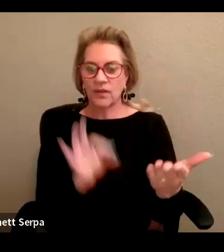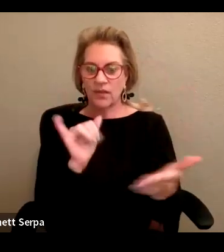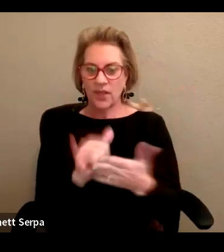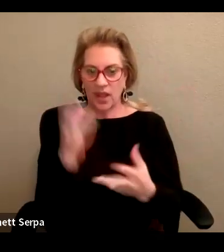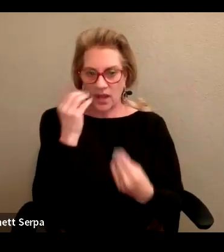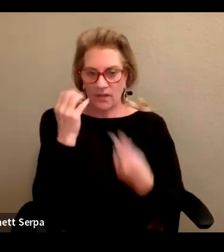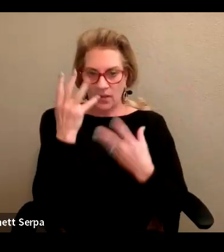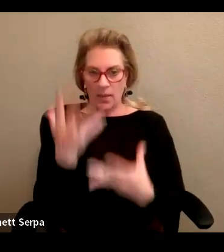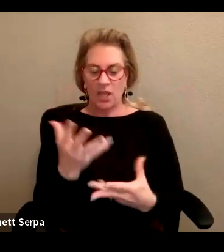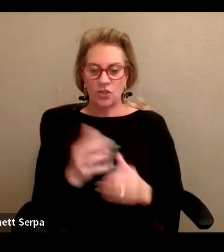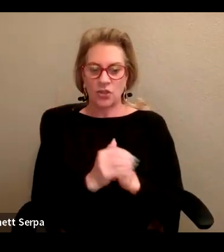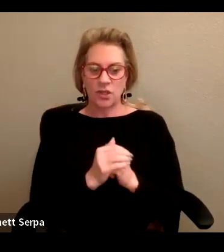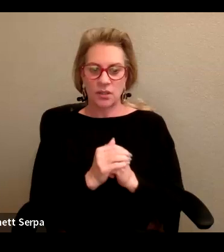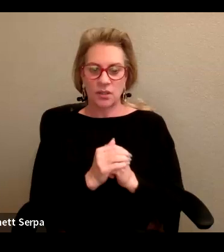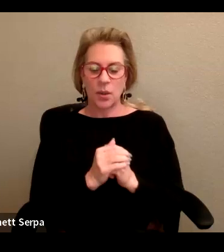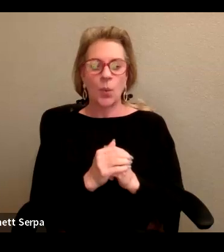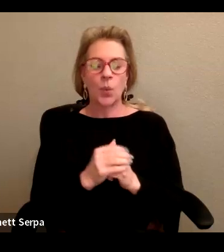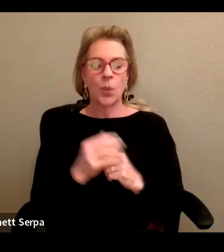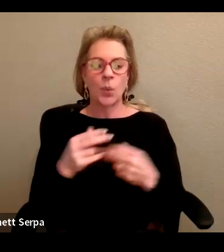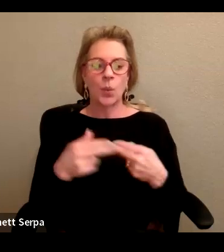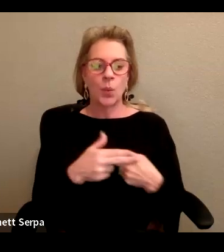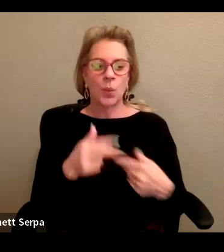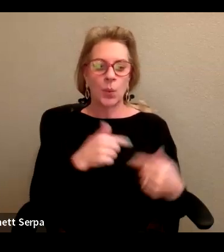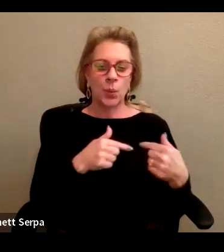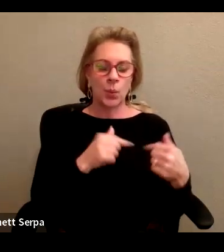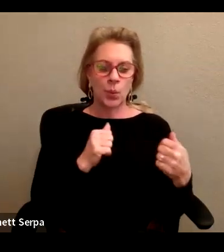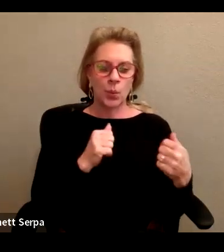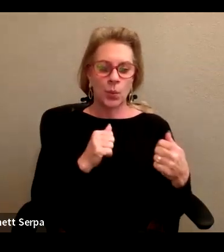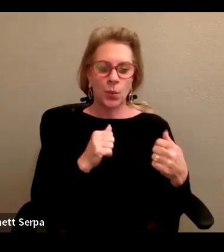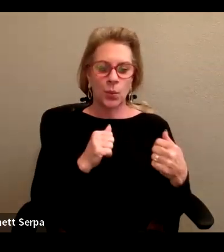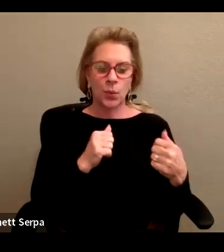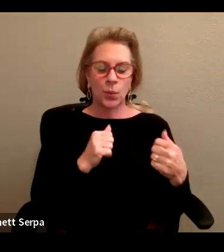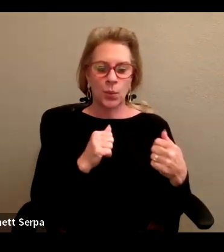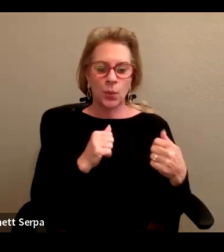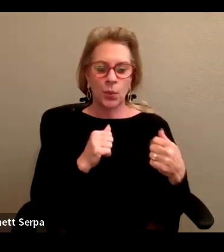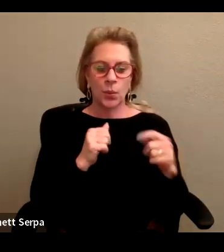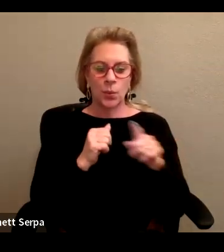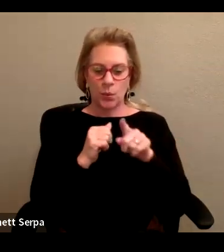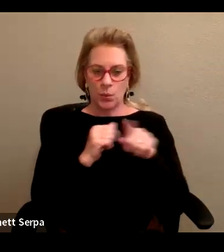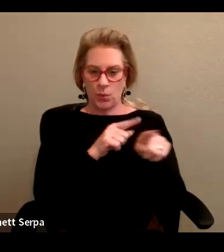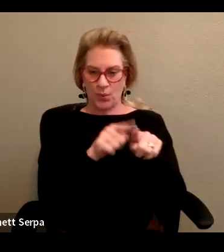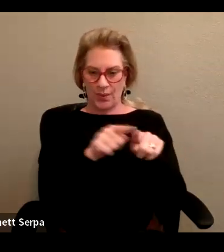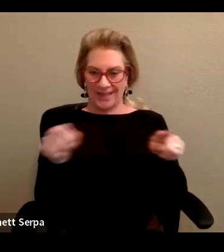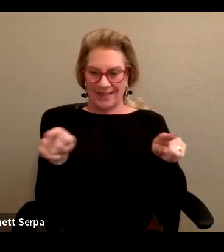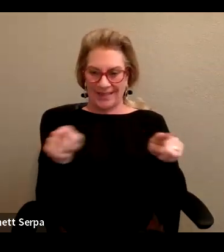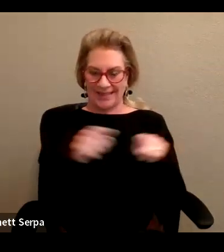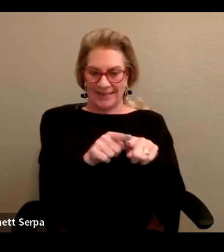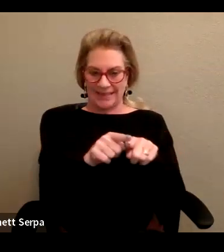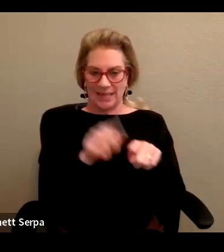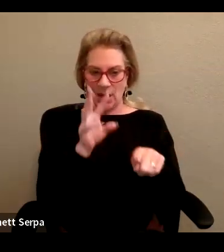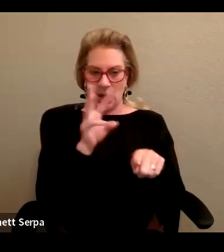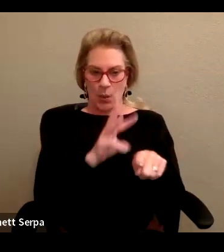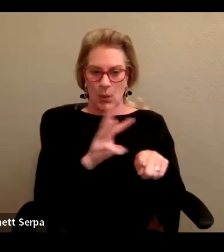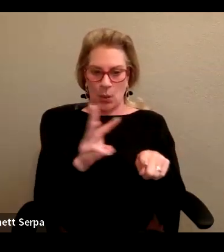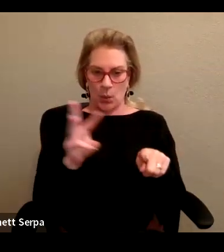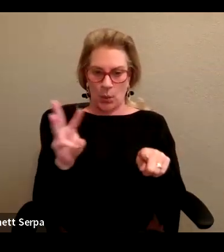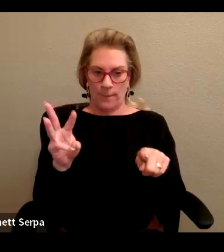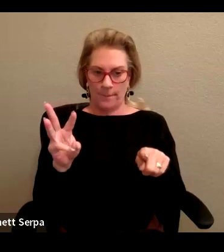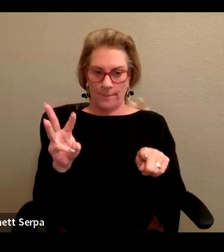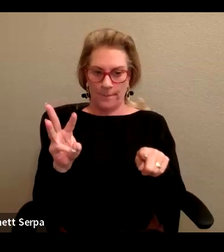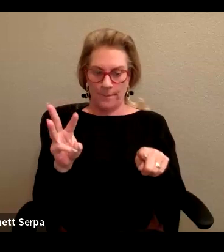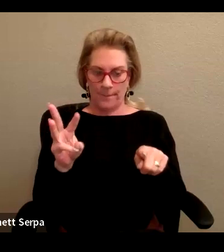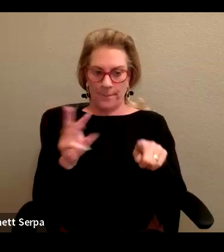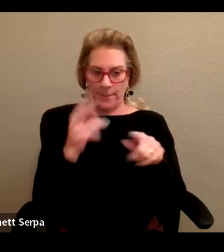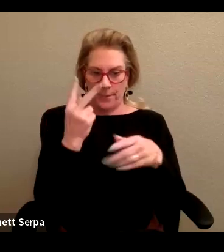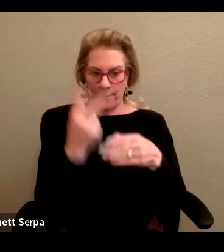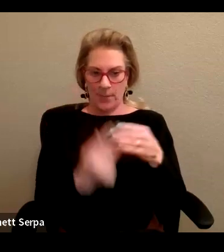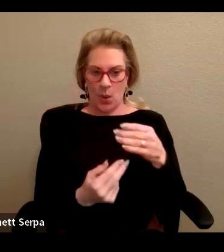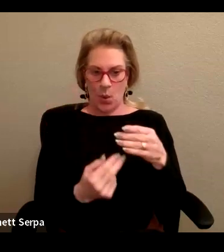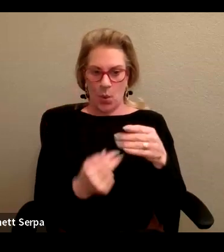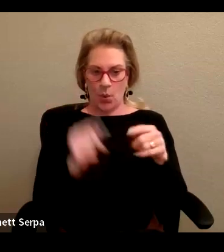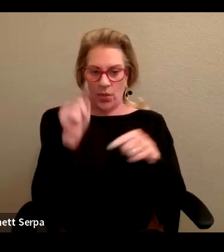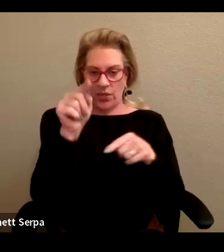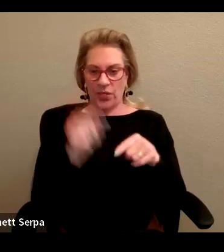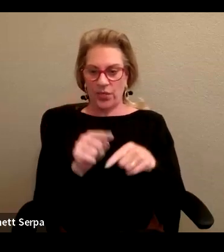sorry can you go to the previous slide uhe yes uh so the resources are on both of these uh web pages